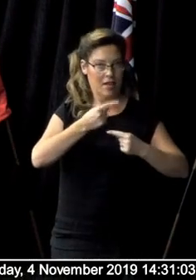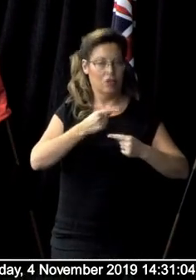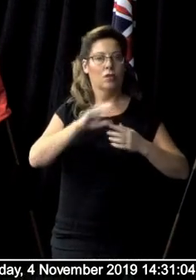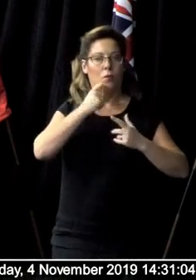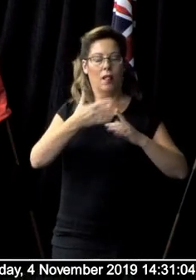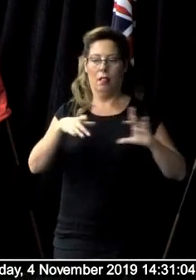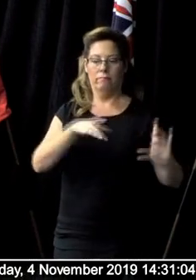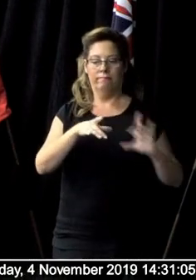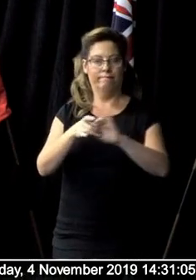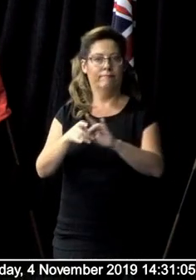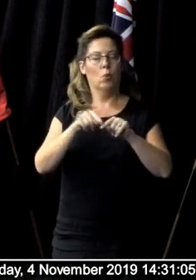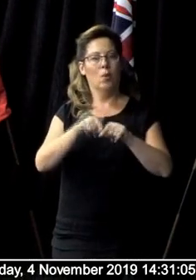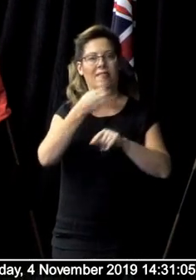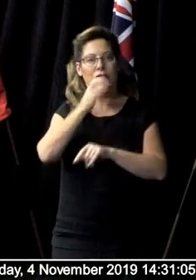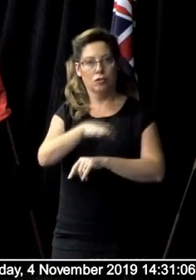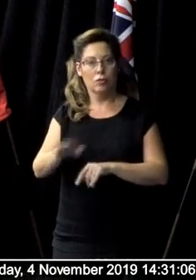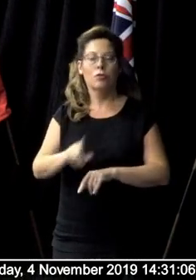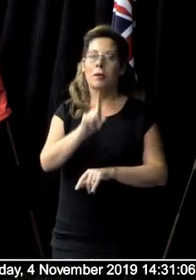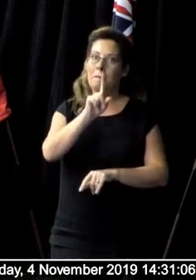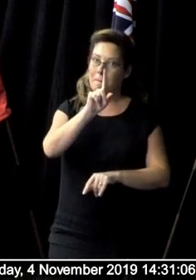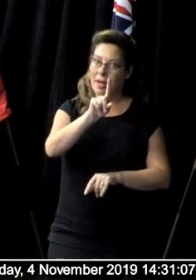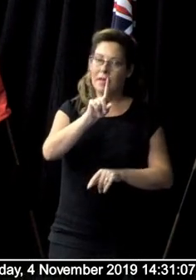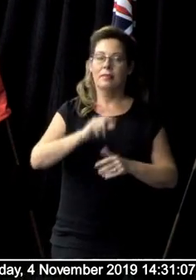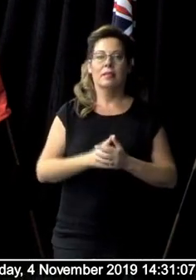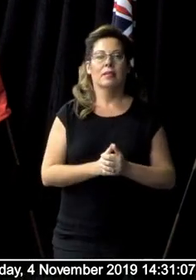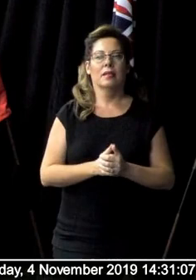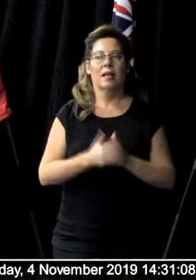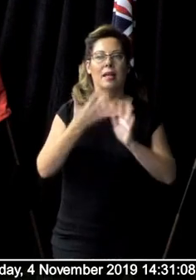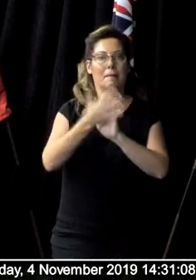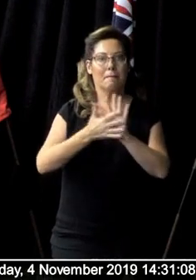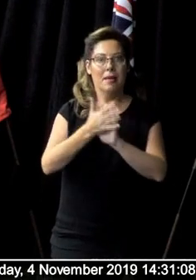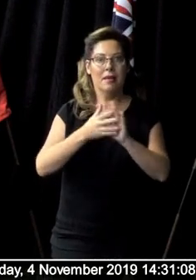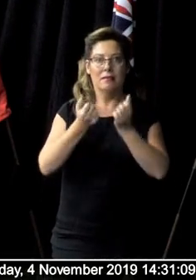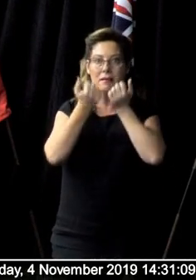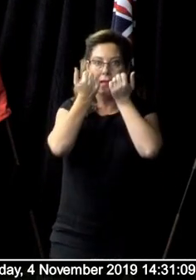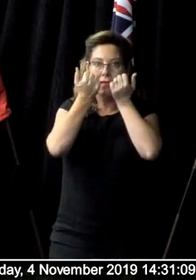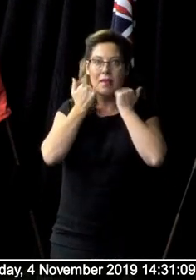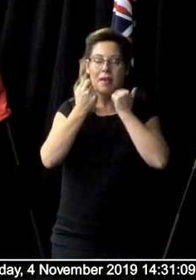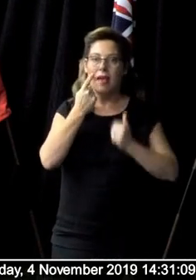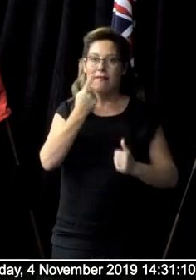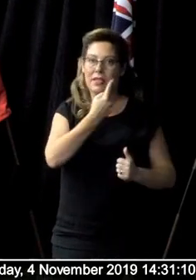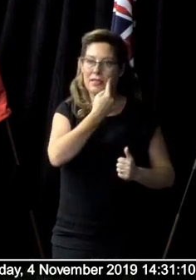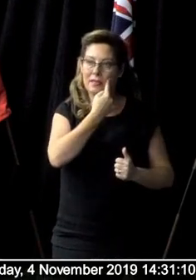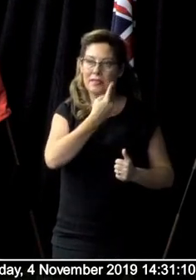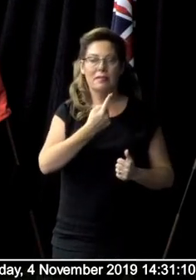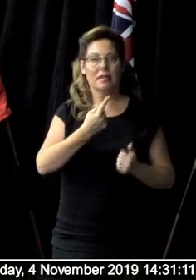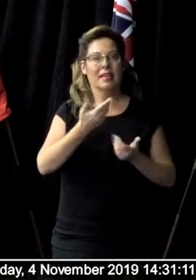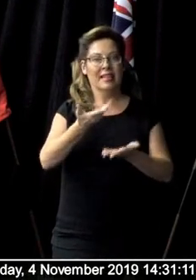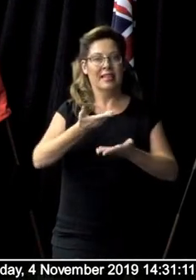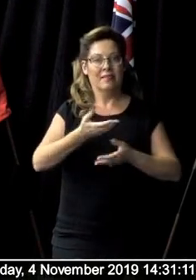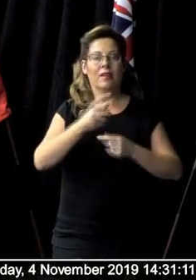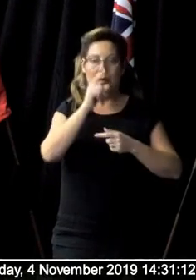That does not prevent the evidence given from being published, provided it is done